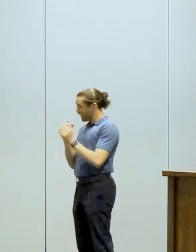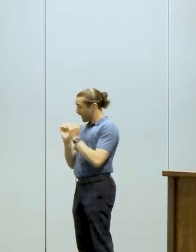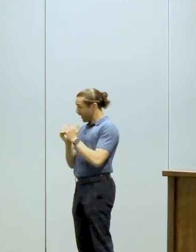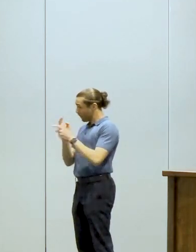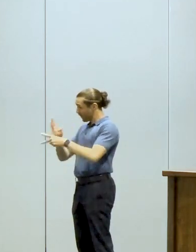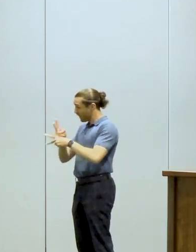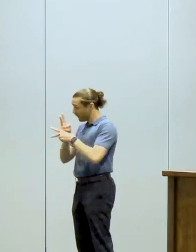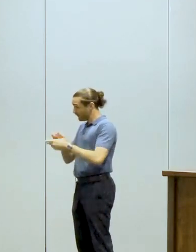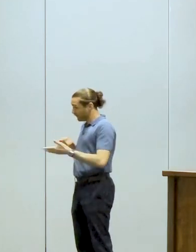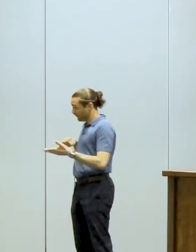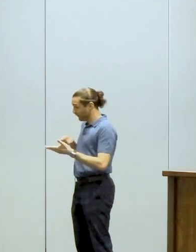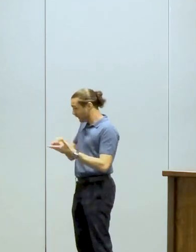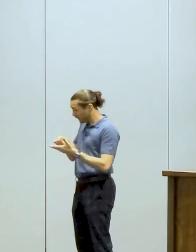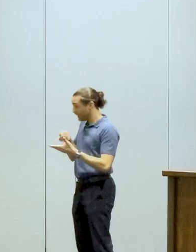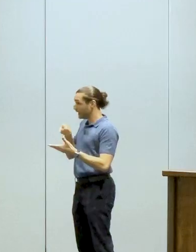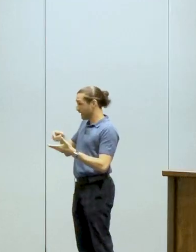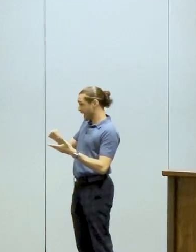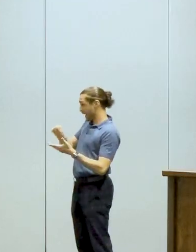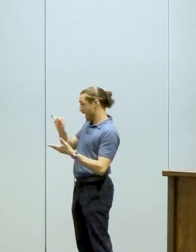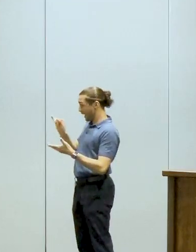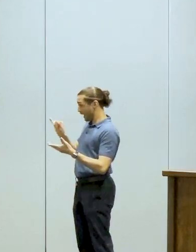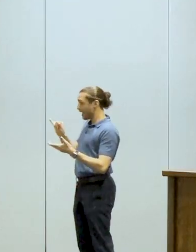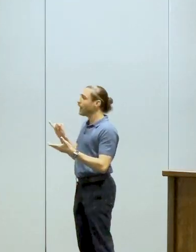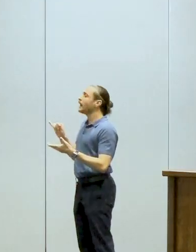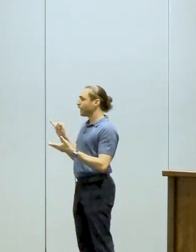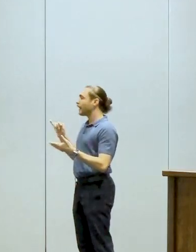tools, both educators and students can create more